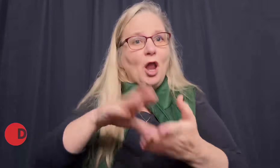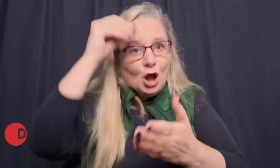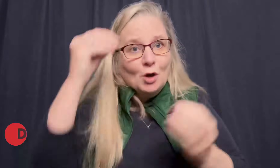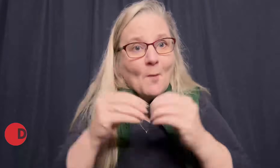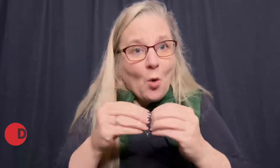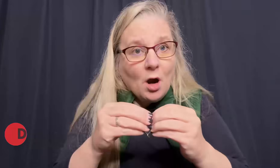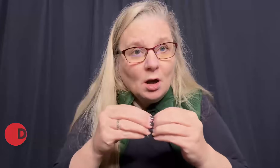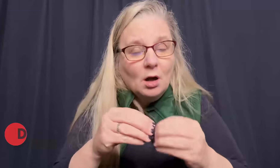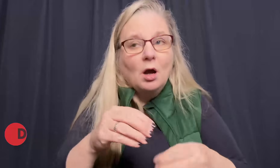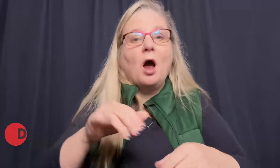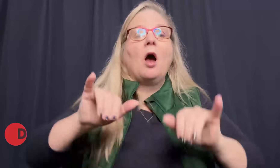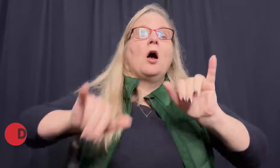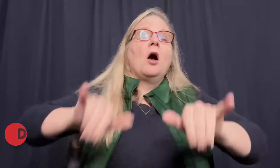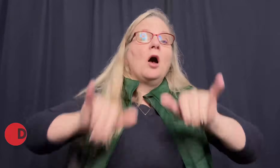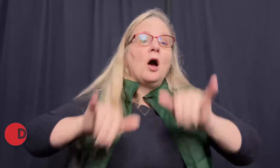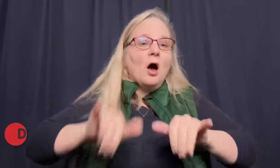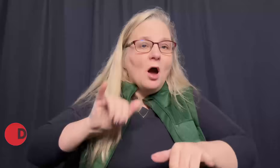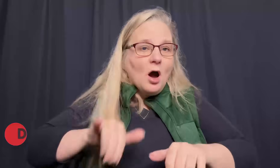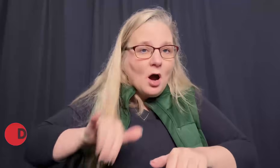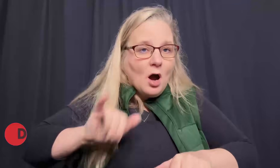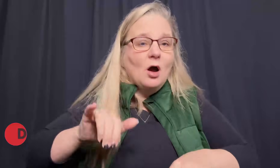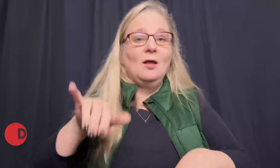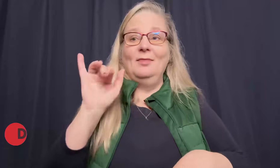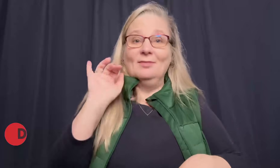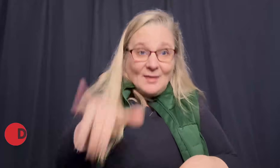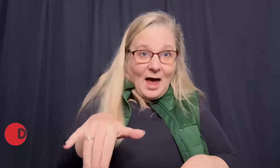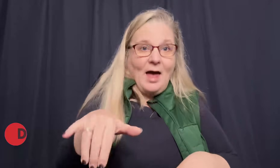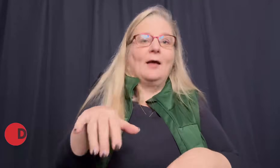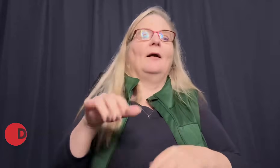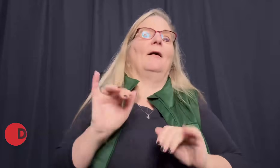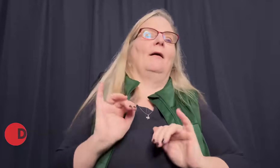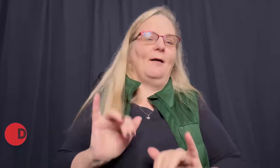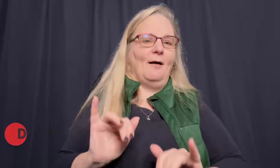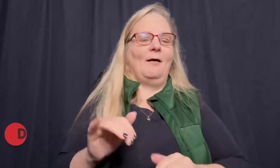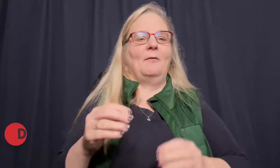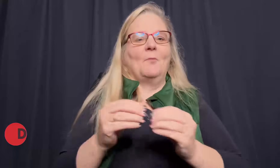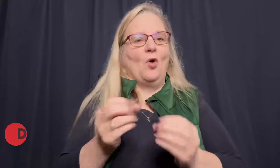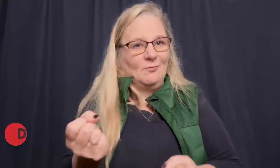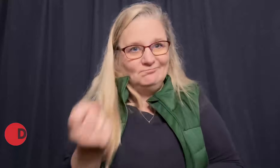I was able to learn more, and it was much easier for me to understand everything.